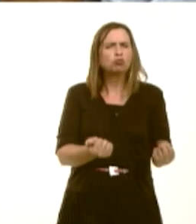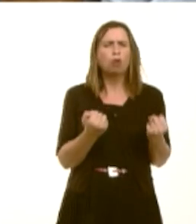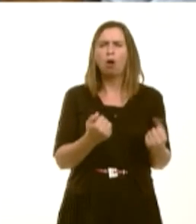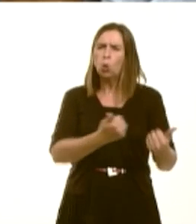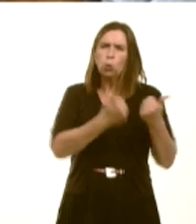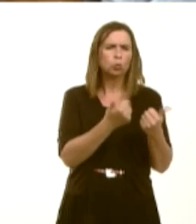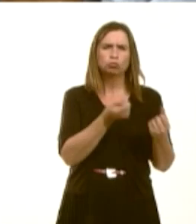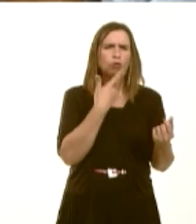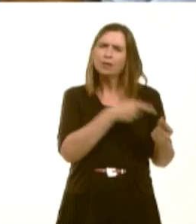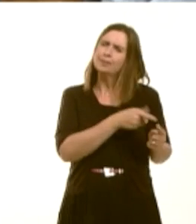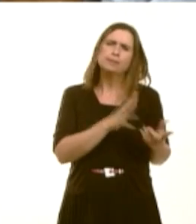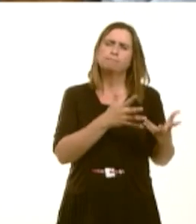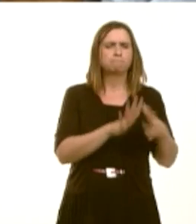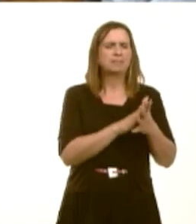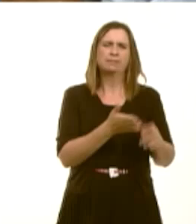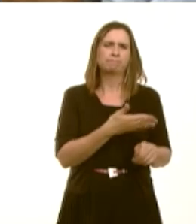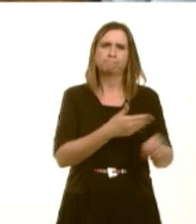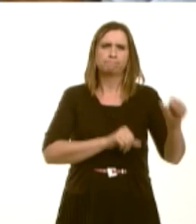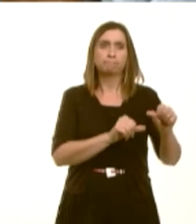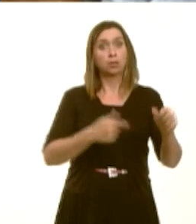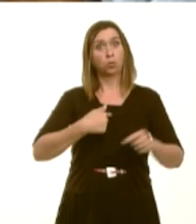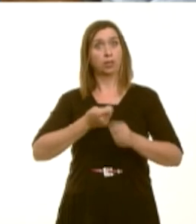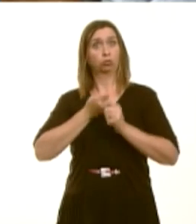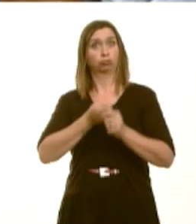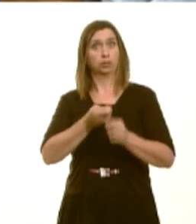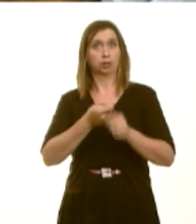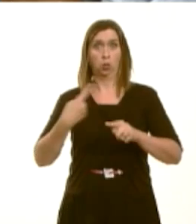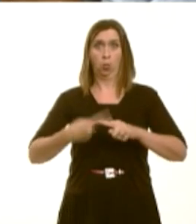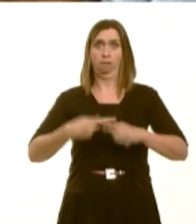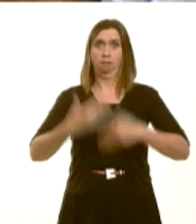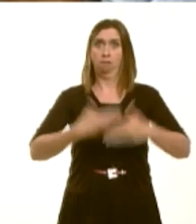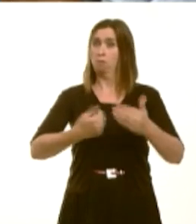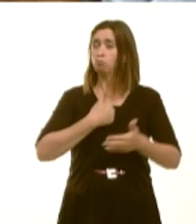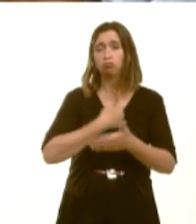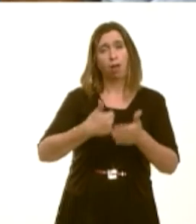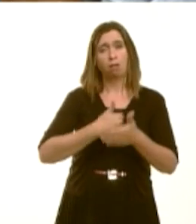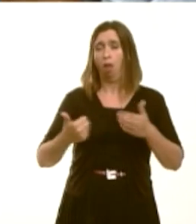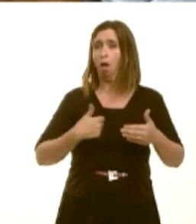and, indeed, in terms of treatment times in Wales, we are regularly ahead of England.